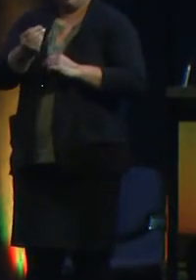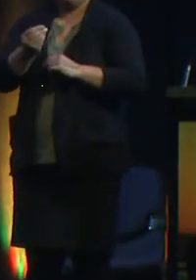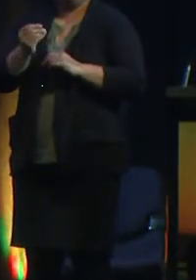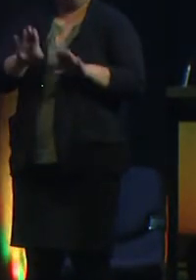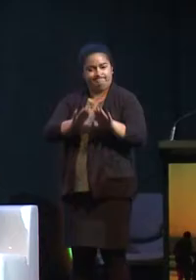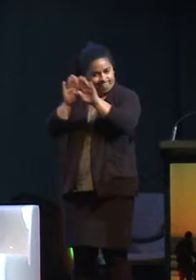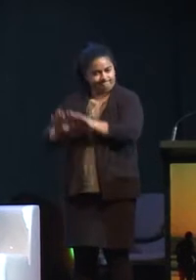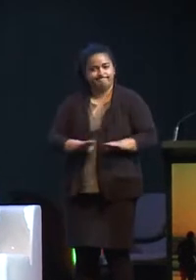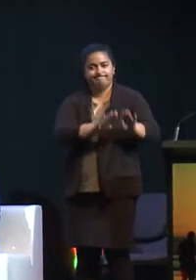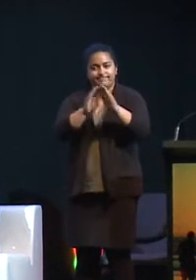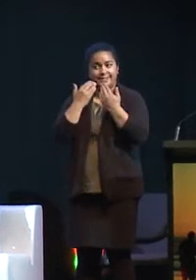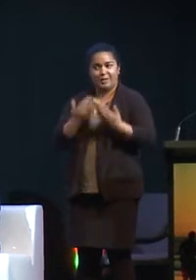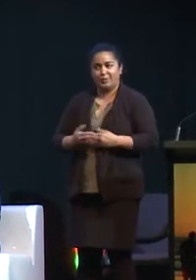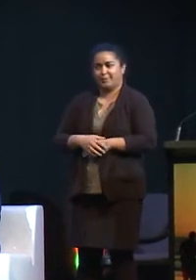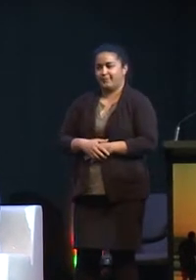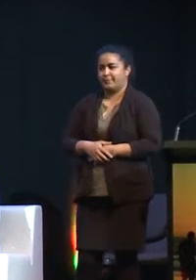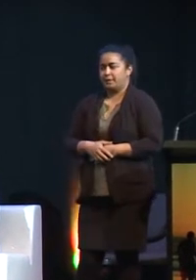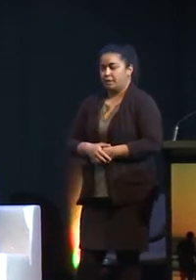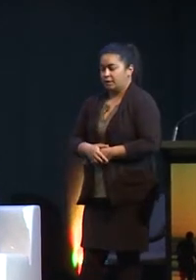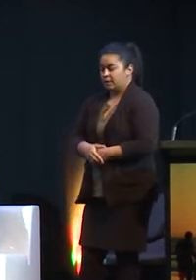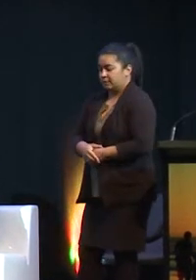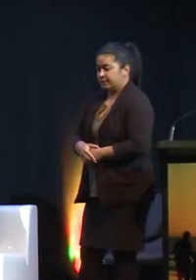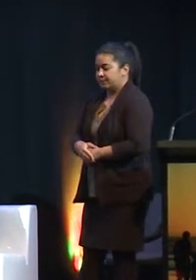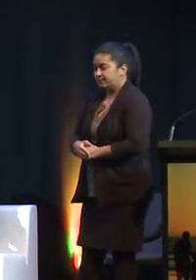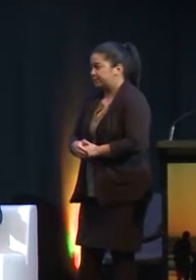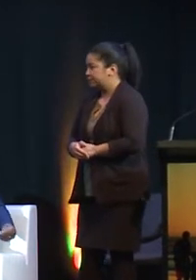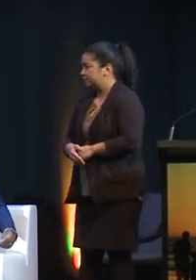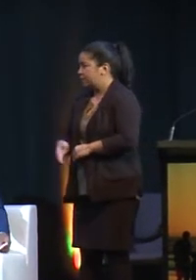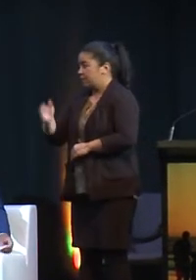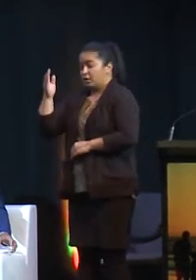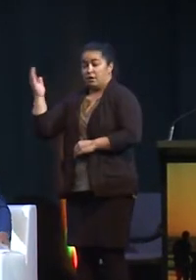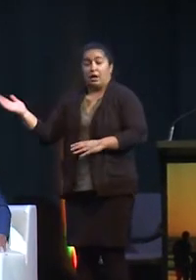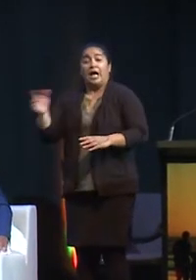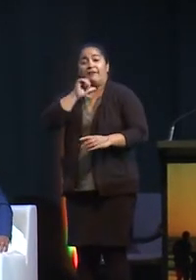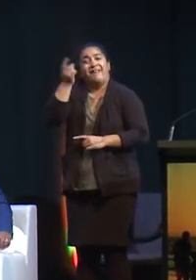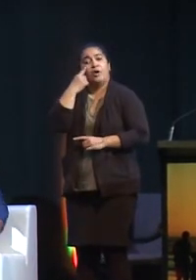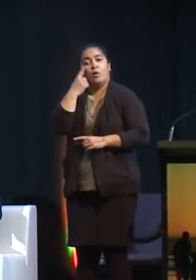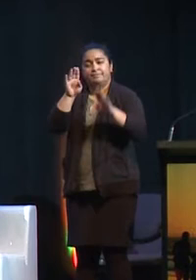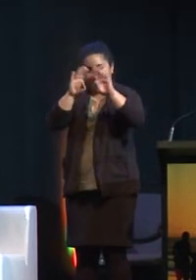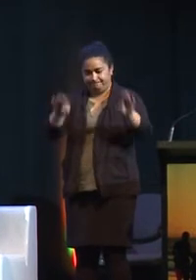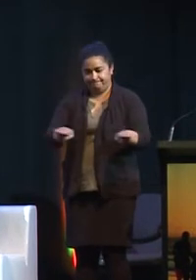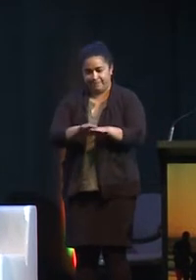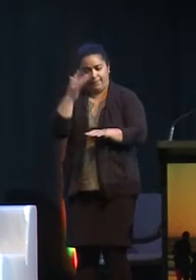Grant: Thanks. So if we look at the roadmap and we think about being Taranaki and we were